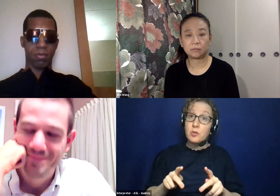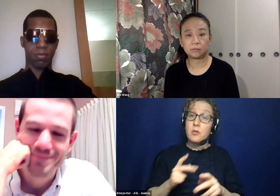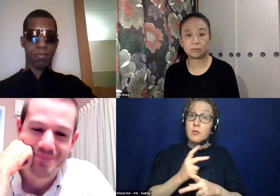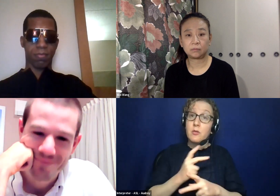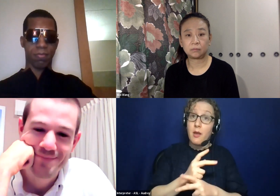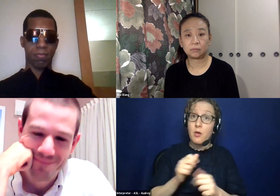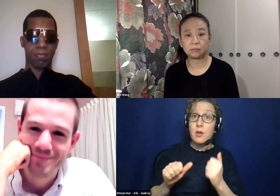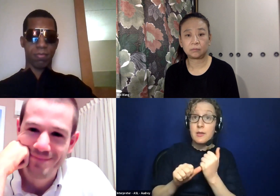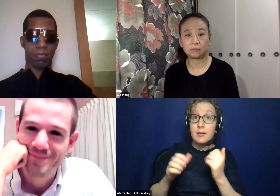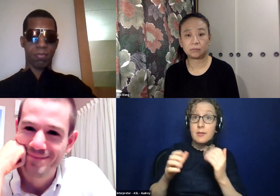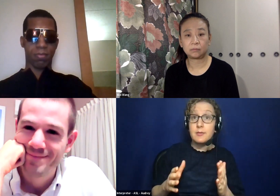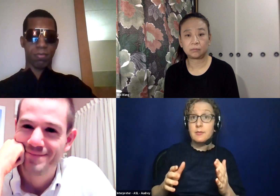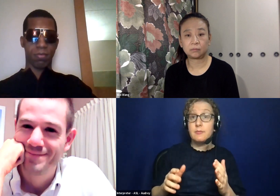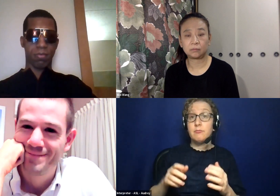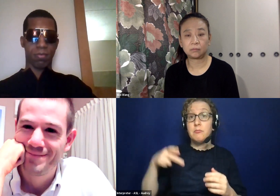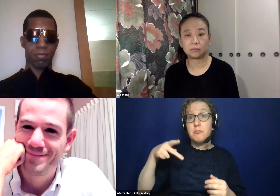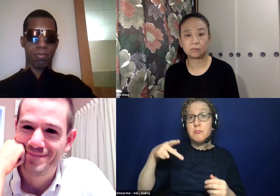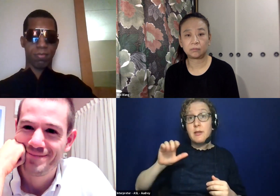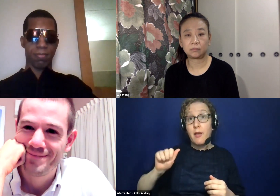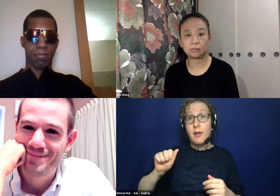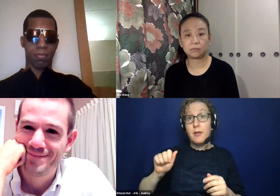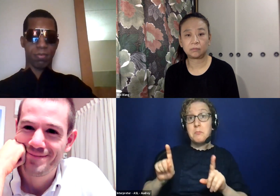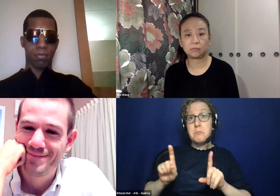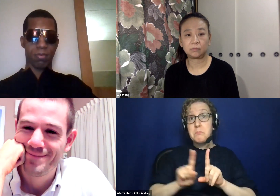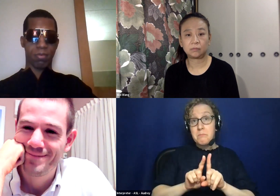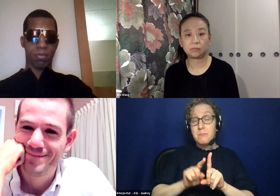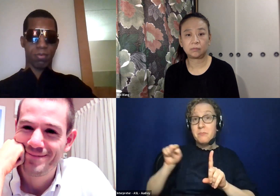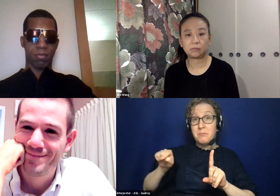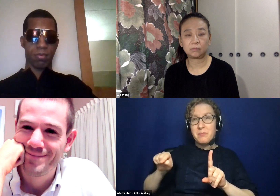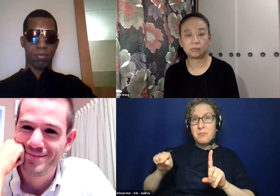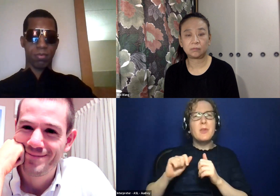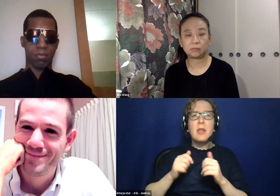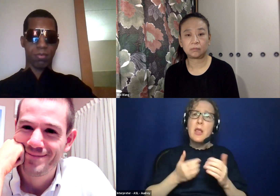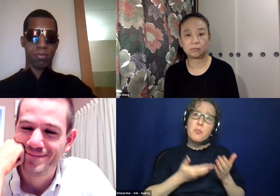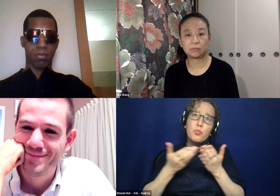and I just kind of also want to draw viewers' attention to the fact that Sergio actually